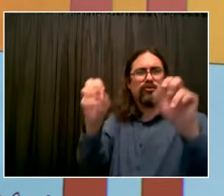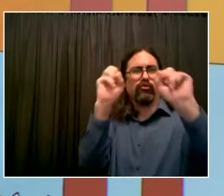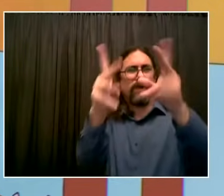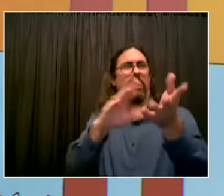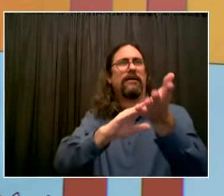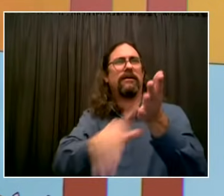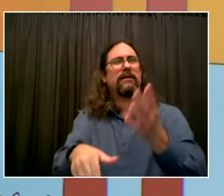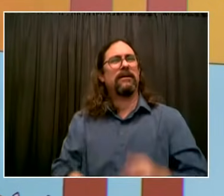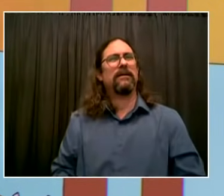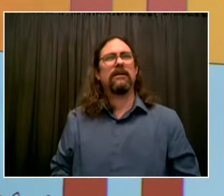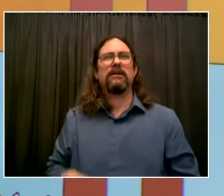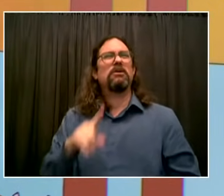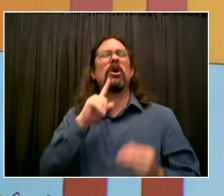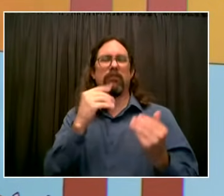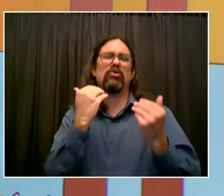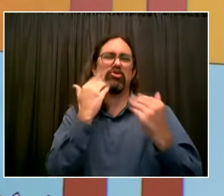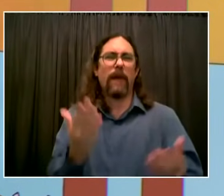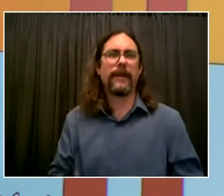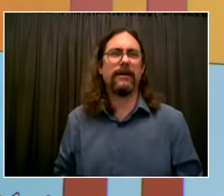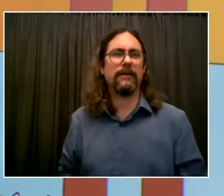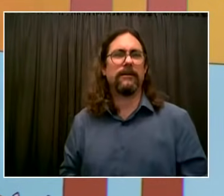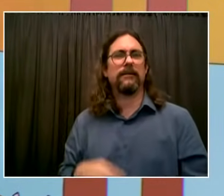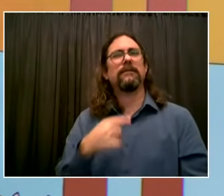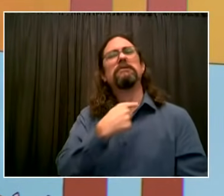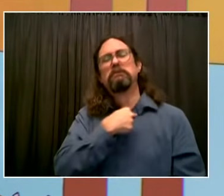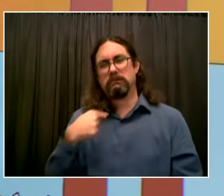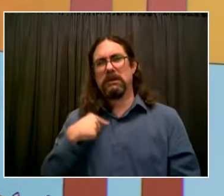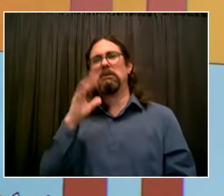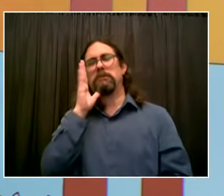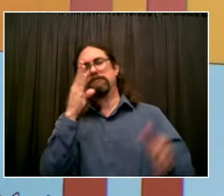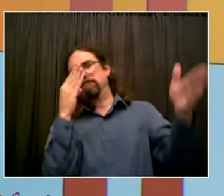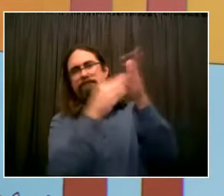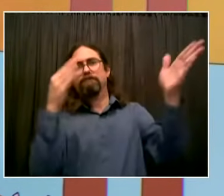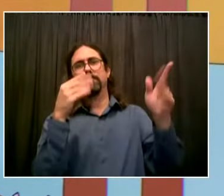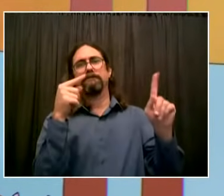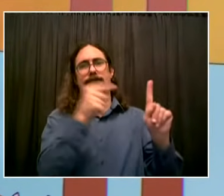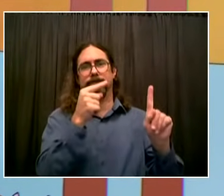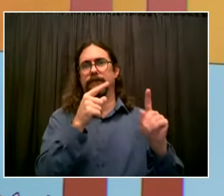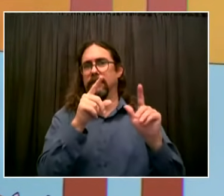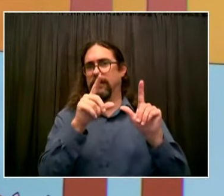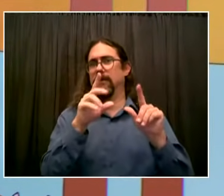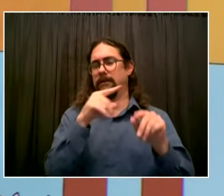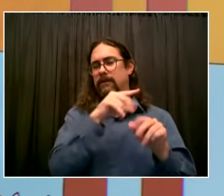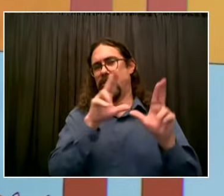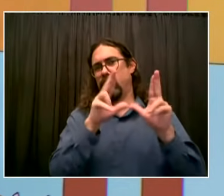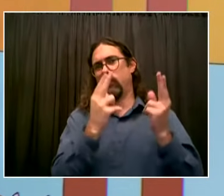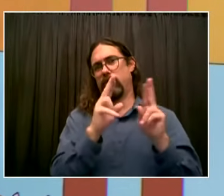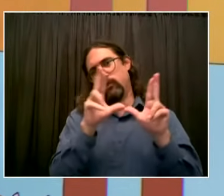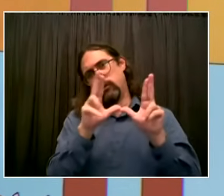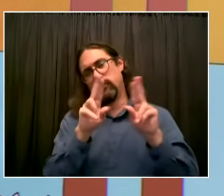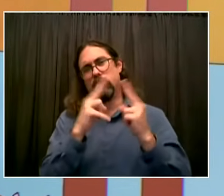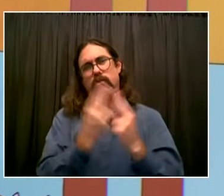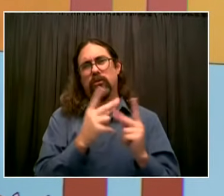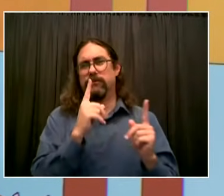GOING TO DO FOR THE HARD WORKING OFFICERS, BONUSES FOR EVERYONE WORKING A TRIPLE. AGAIN WE TEND TO